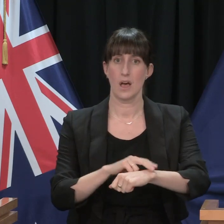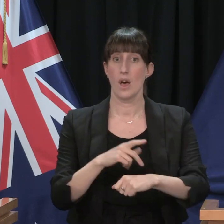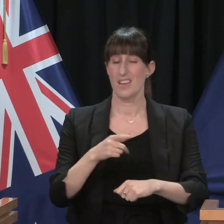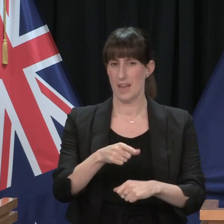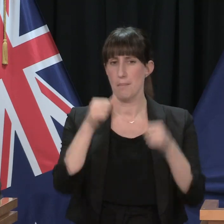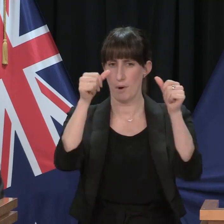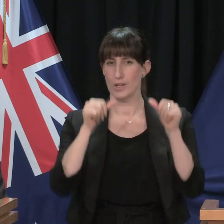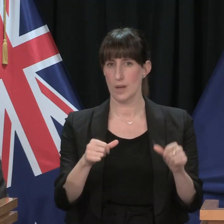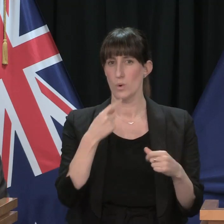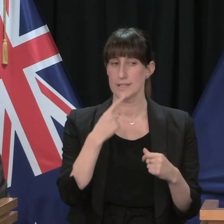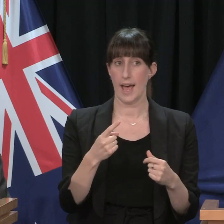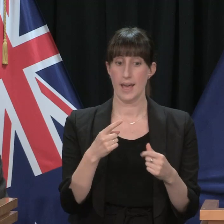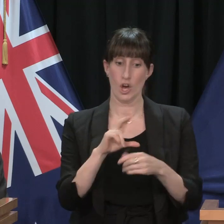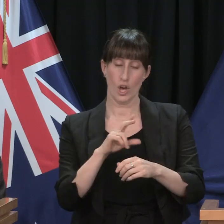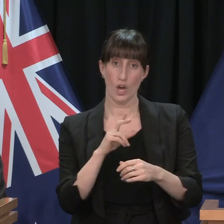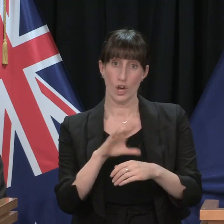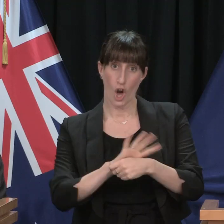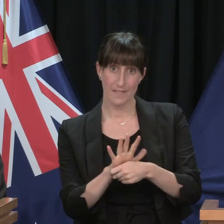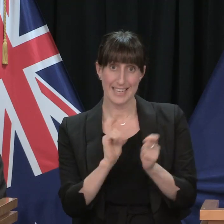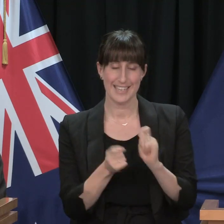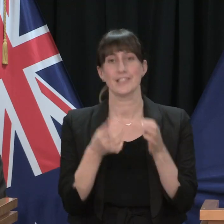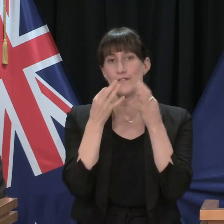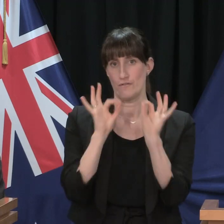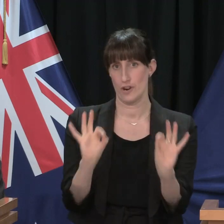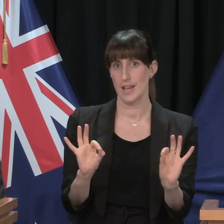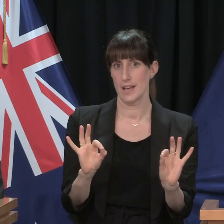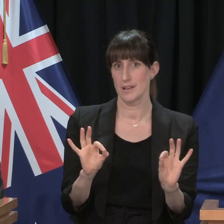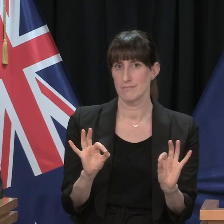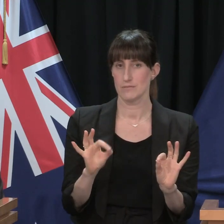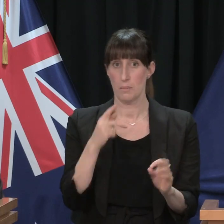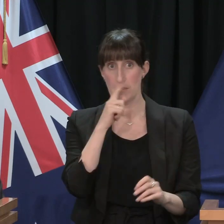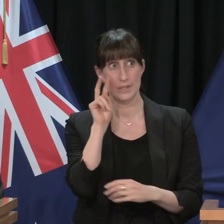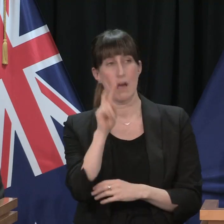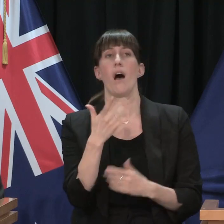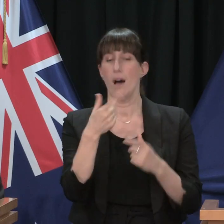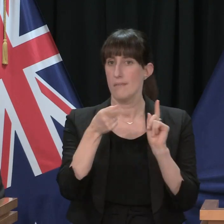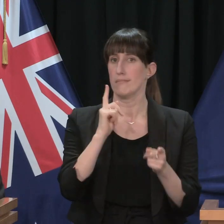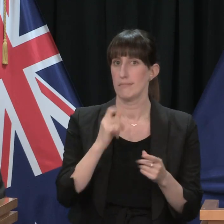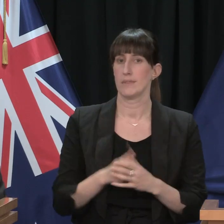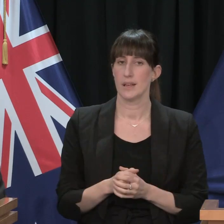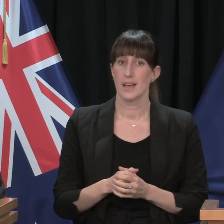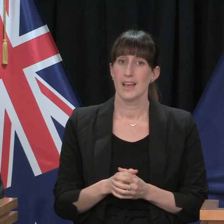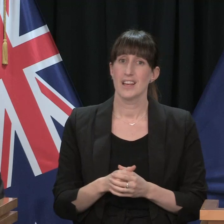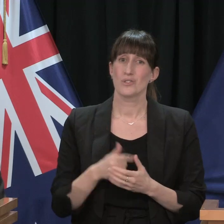them that it is free to take the COVID-19 test. We know that these